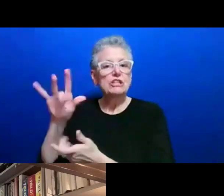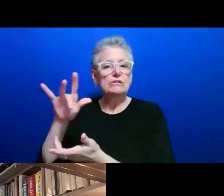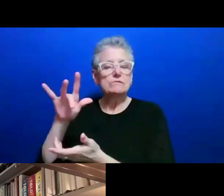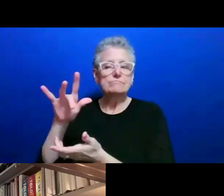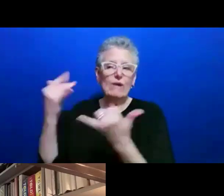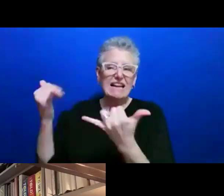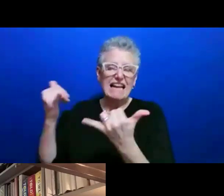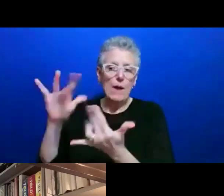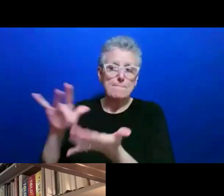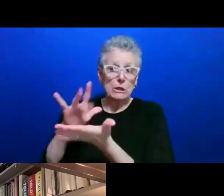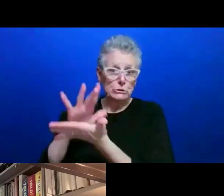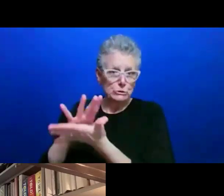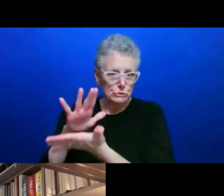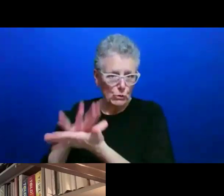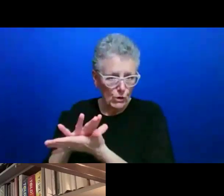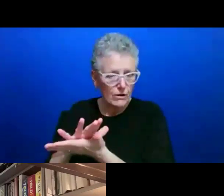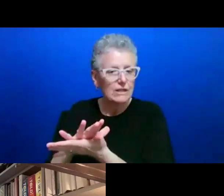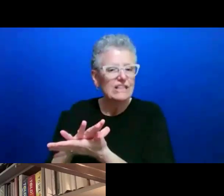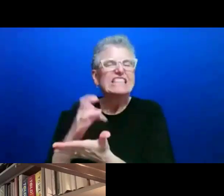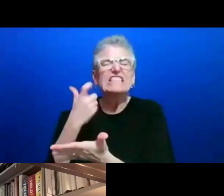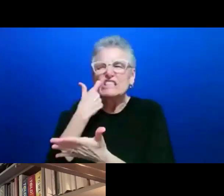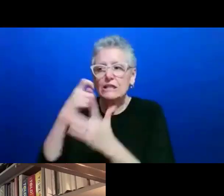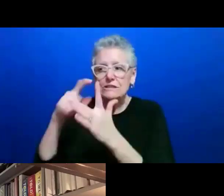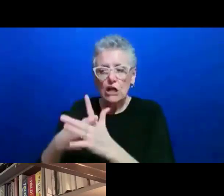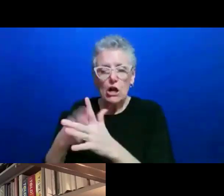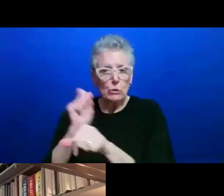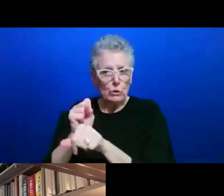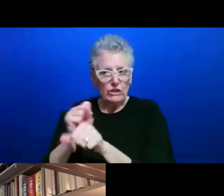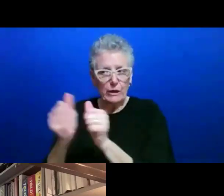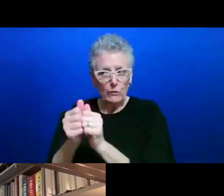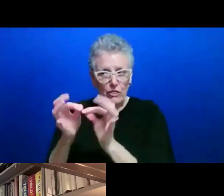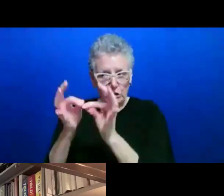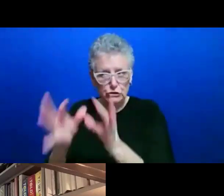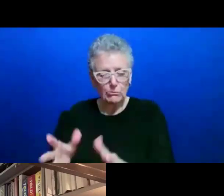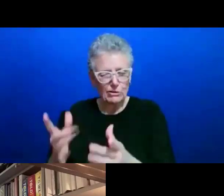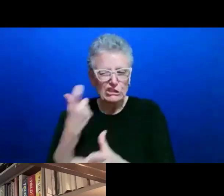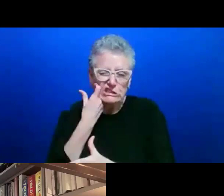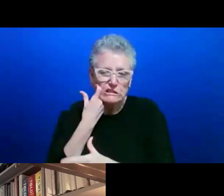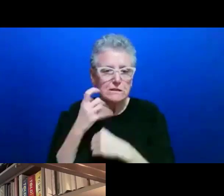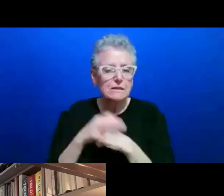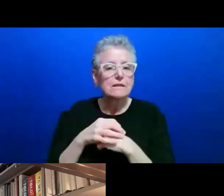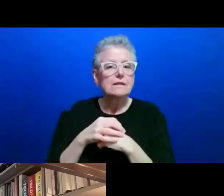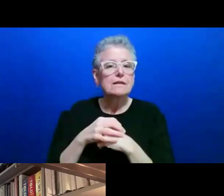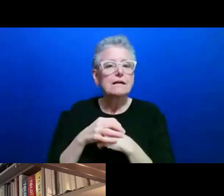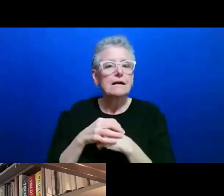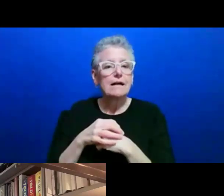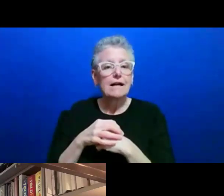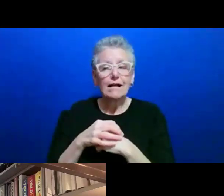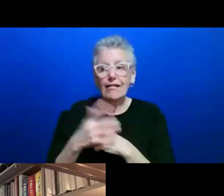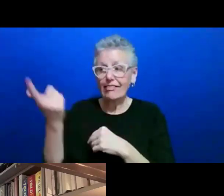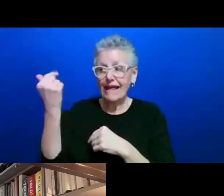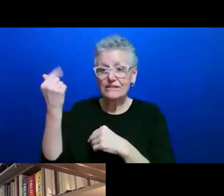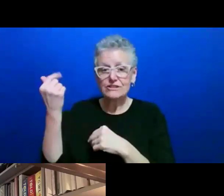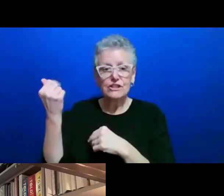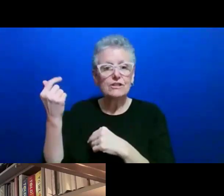She just recently started working with an interpreter. This time last school year, she was eating in her classroom